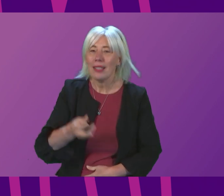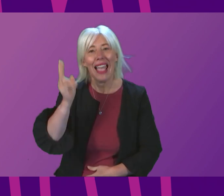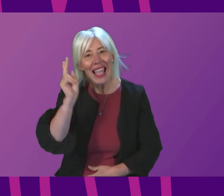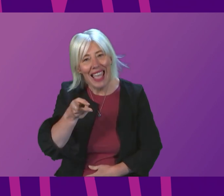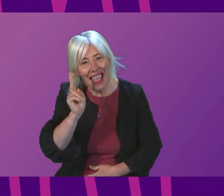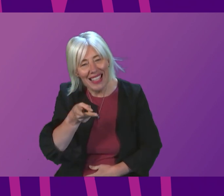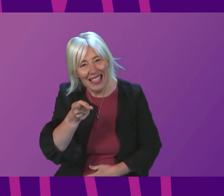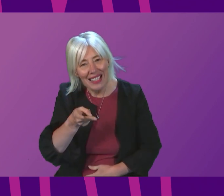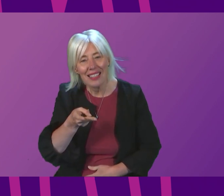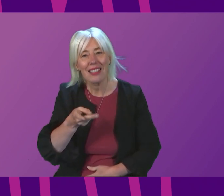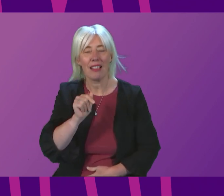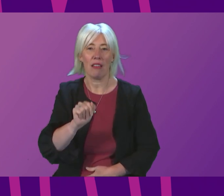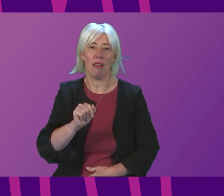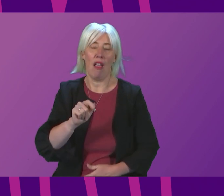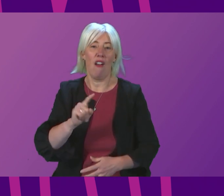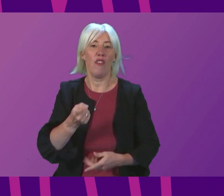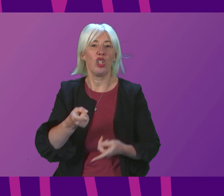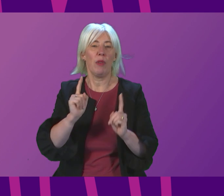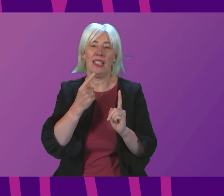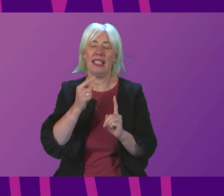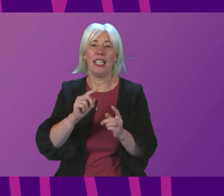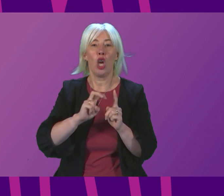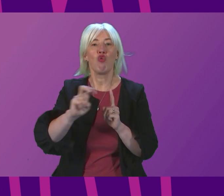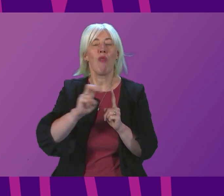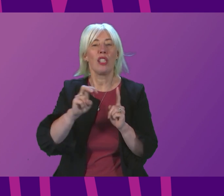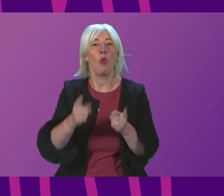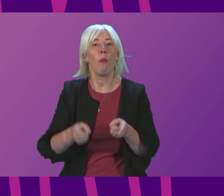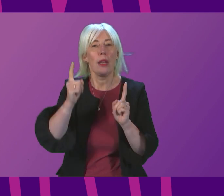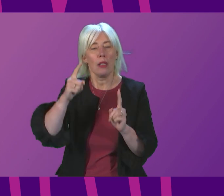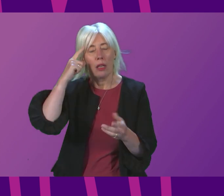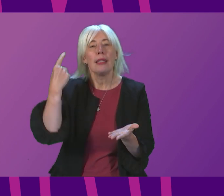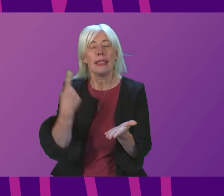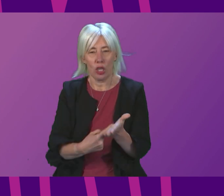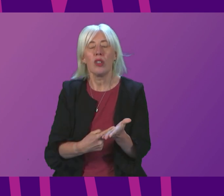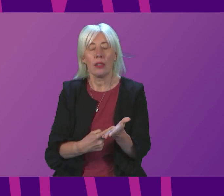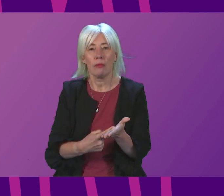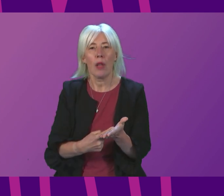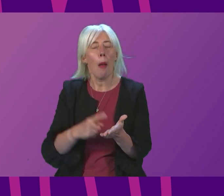She is saying that the transport minister took that decision.